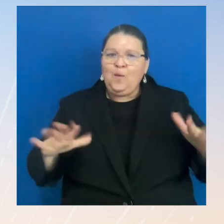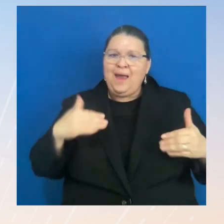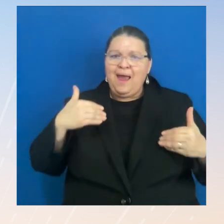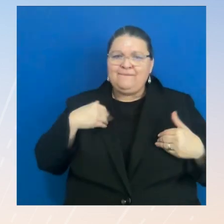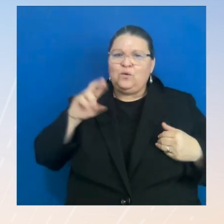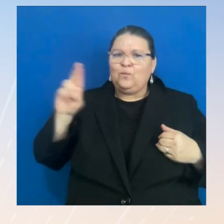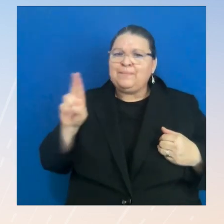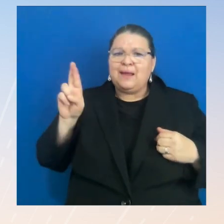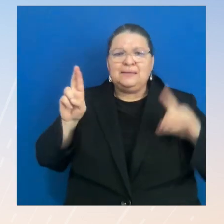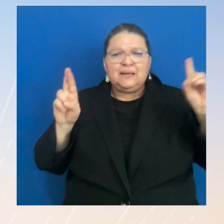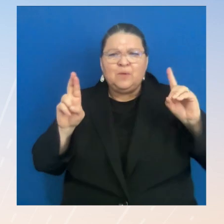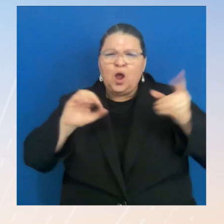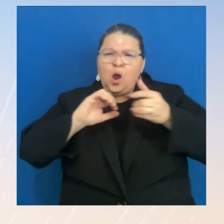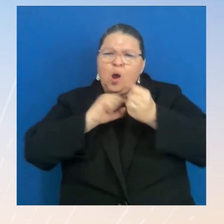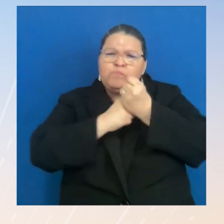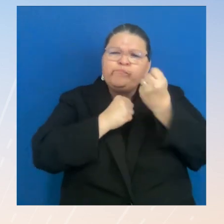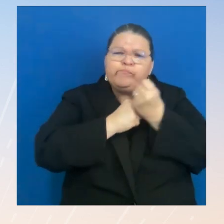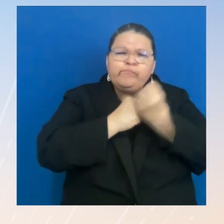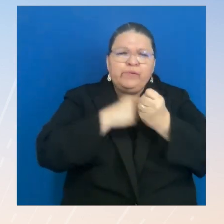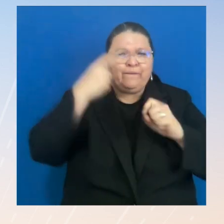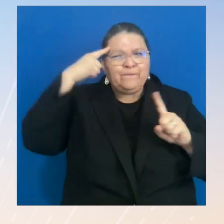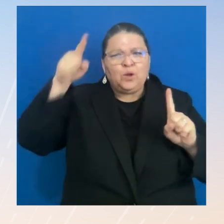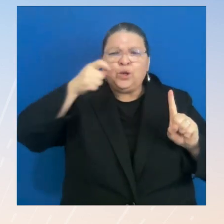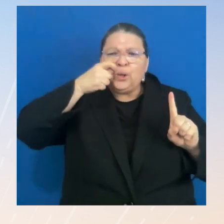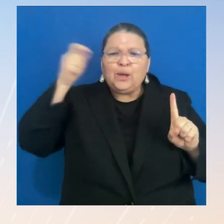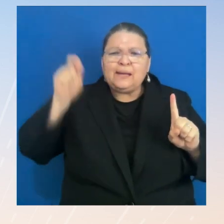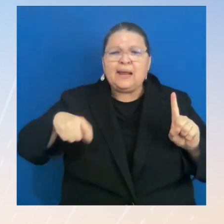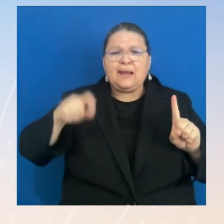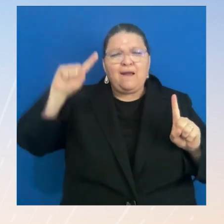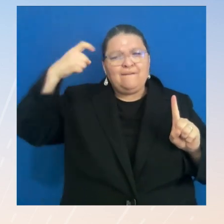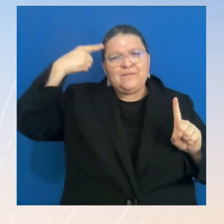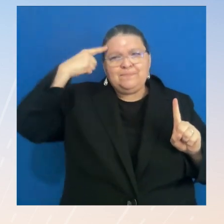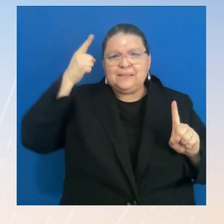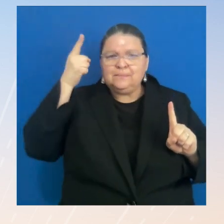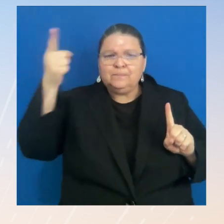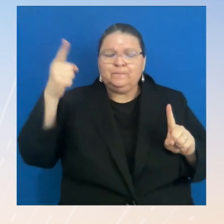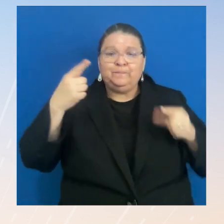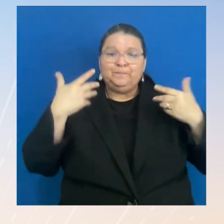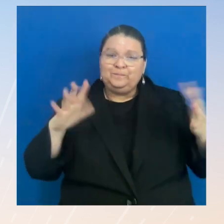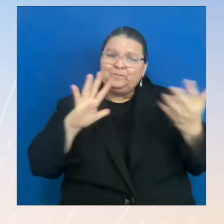and President Zelenskyy and the fight that they have been waging for the last 19 days.